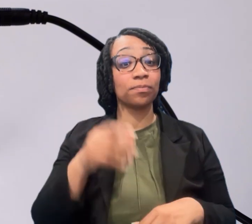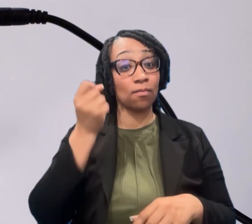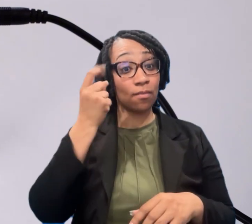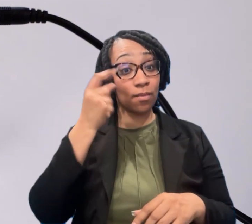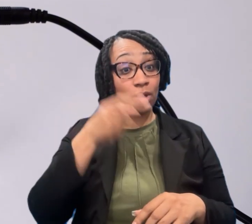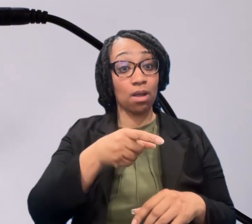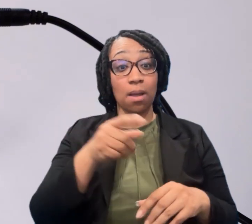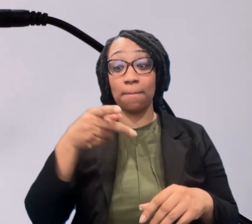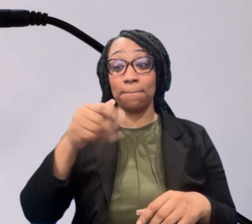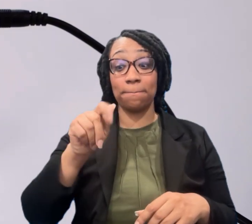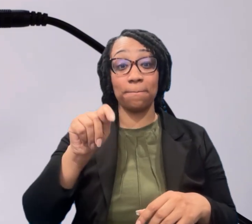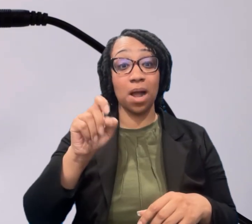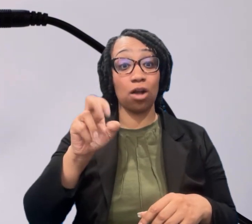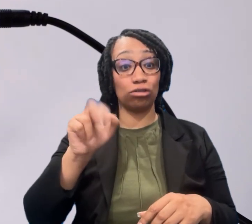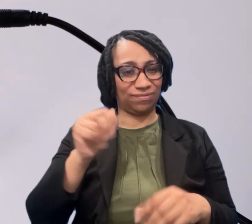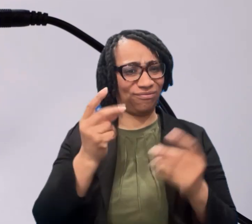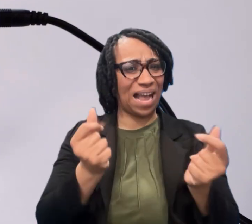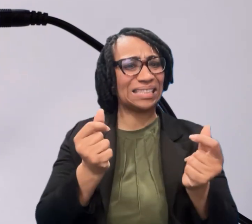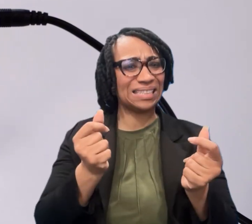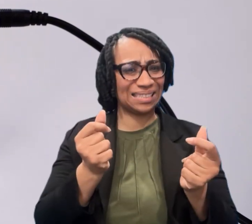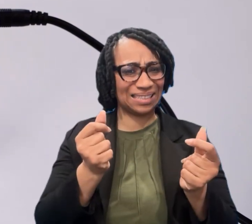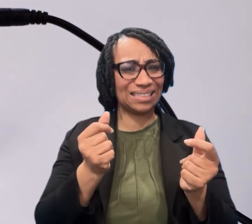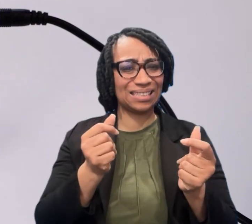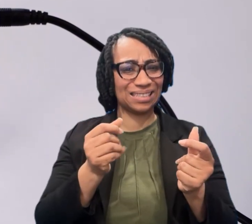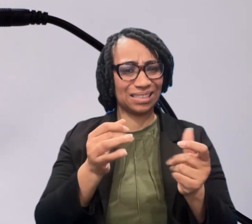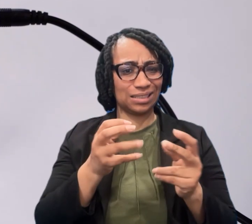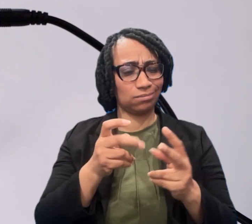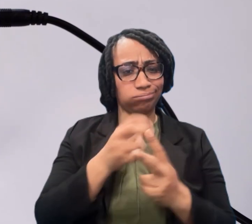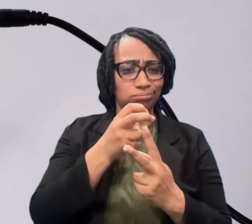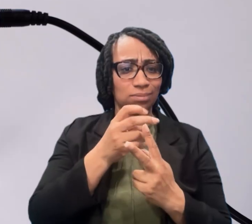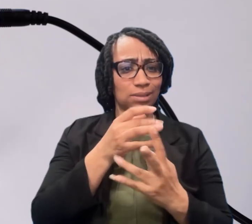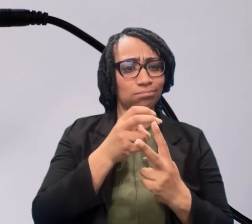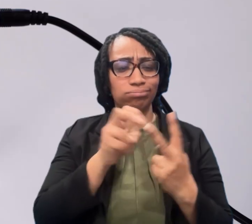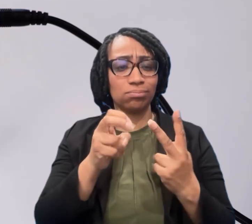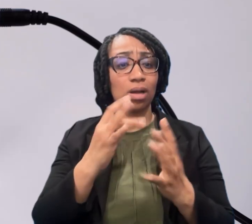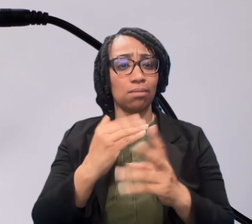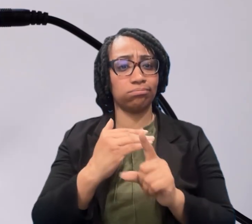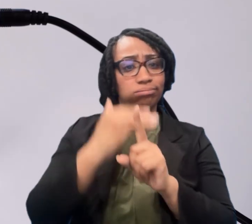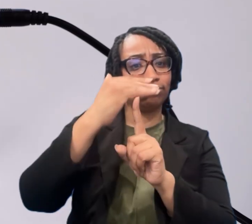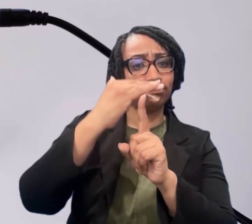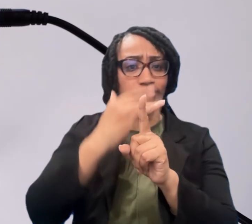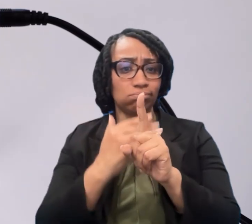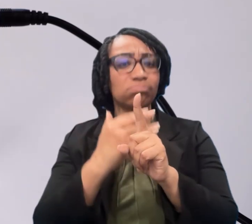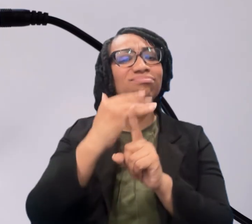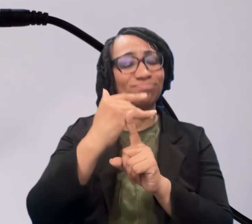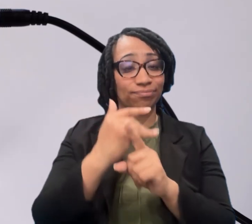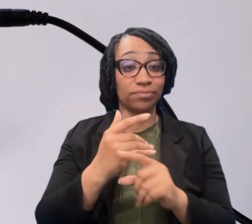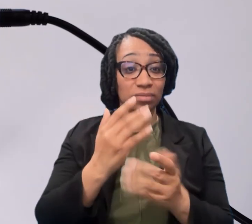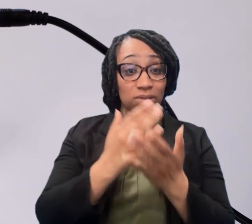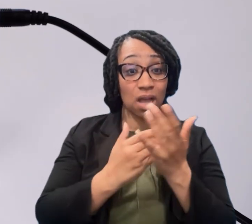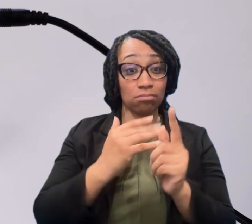on in initiation or stimulation or massage mode where it is a faster pattern. And that suction,